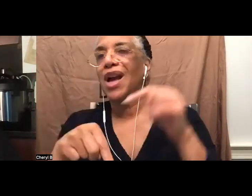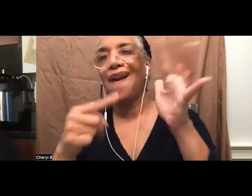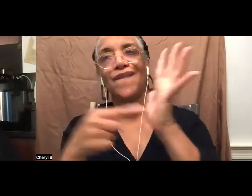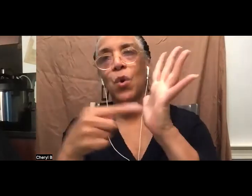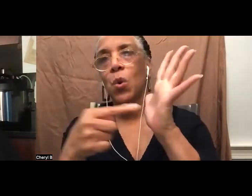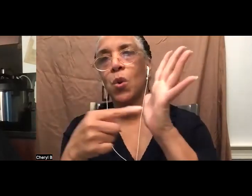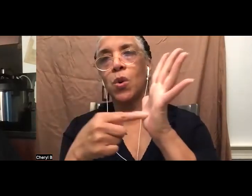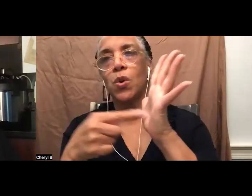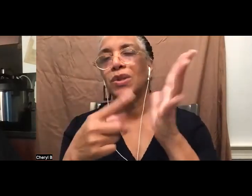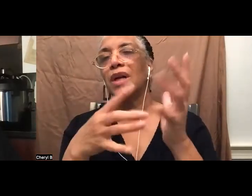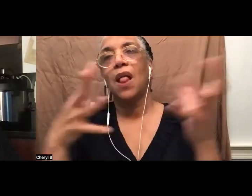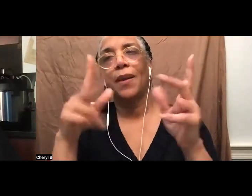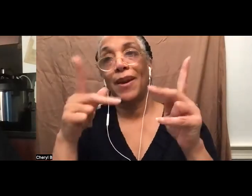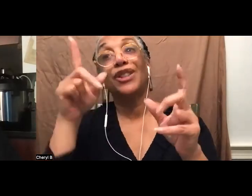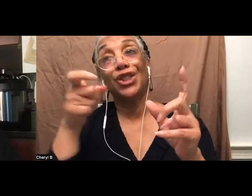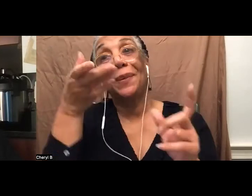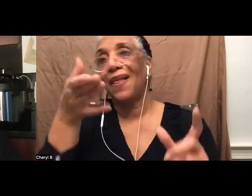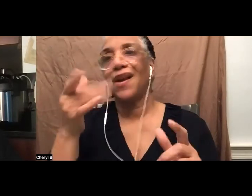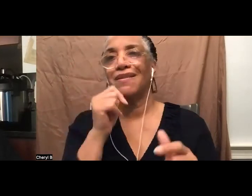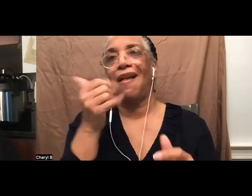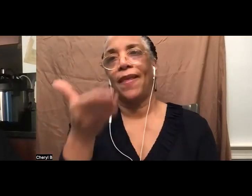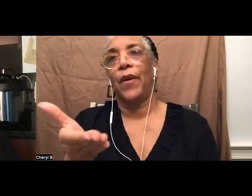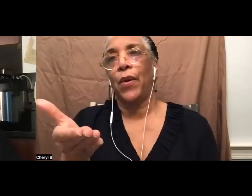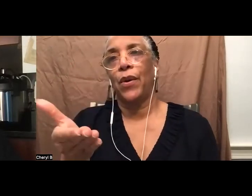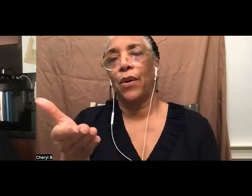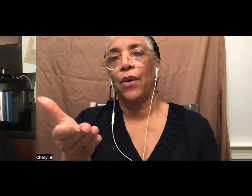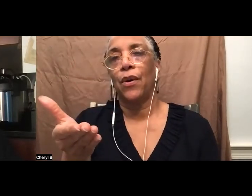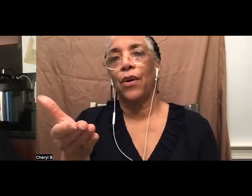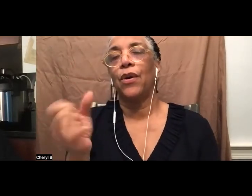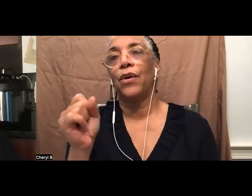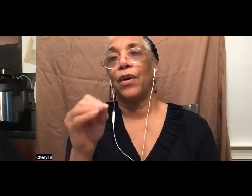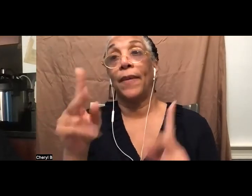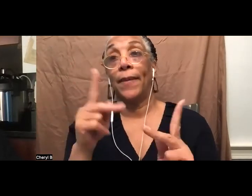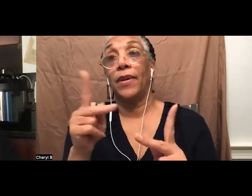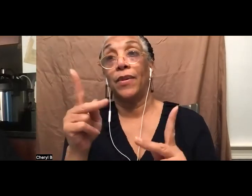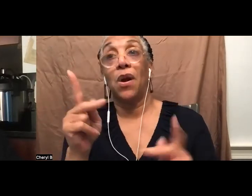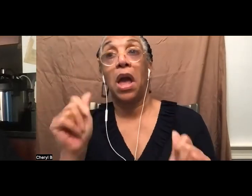the people that should have been there were not there. And then for the people who were able to get to Glasgow,